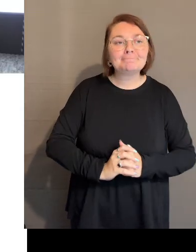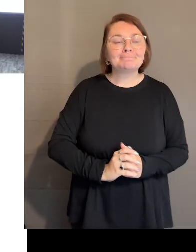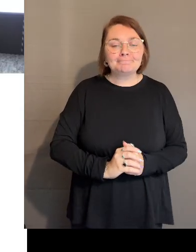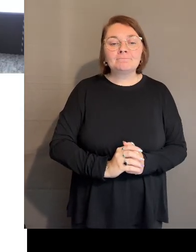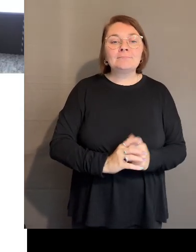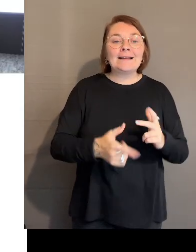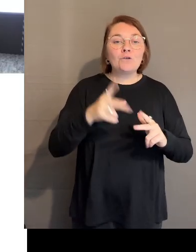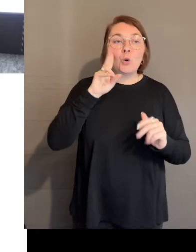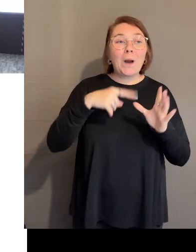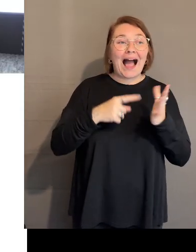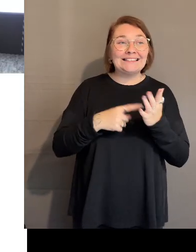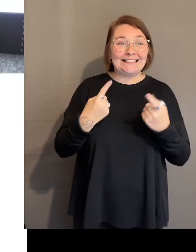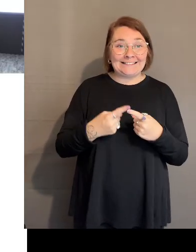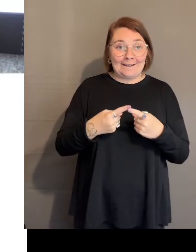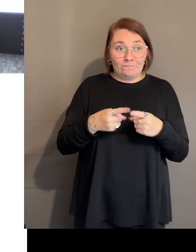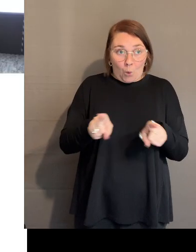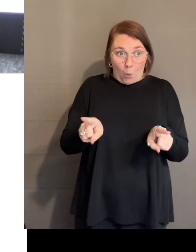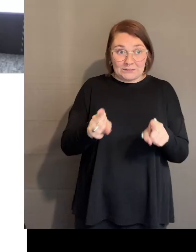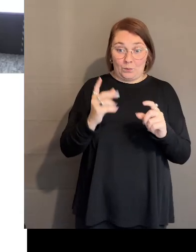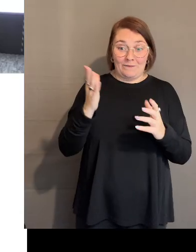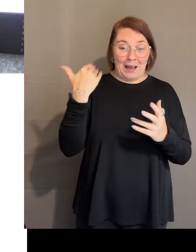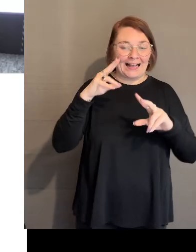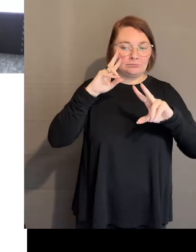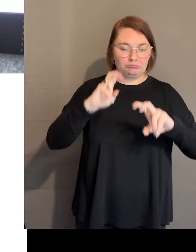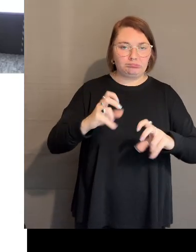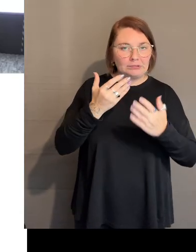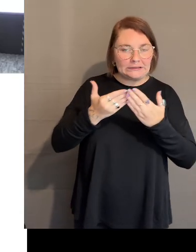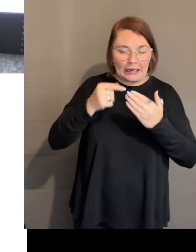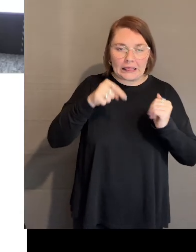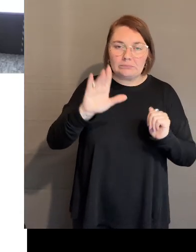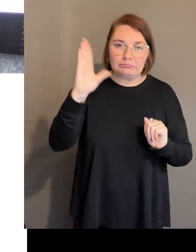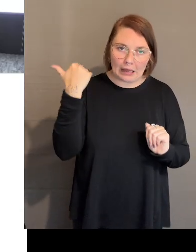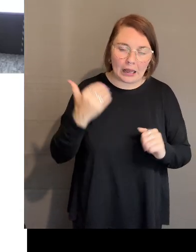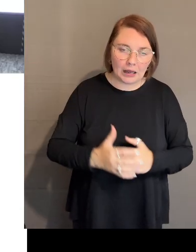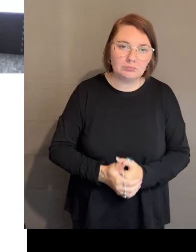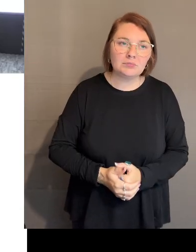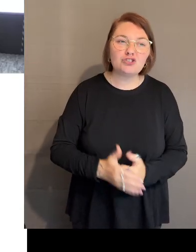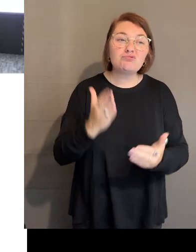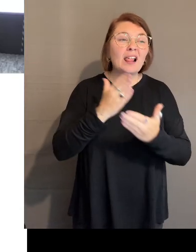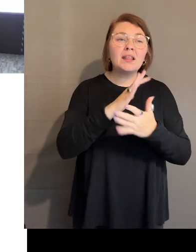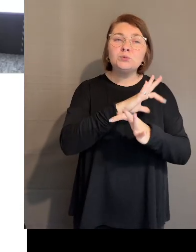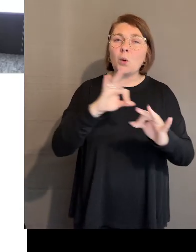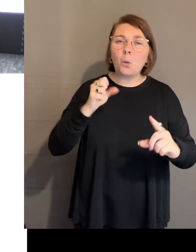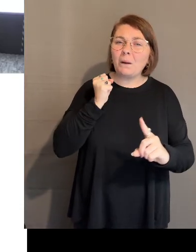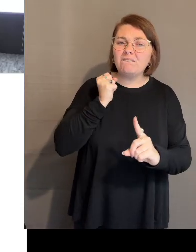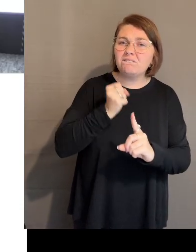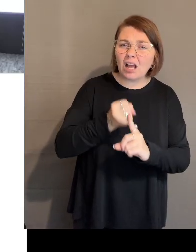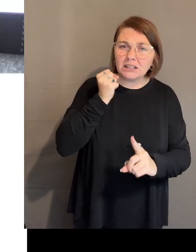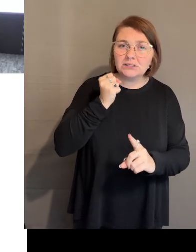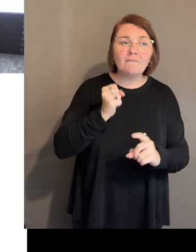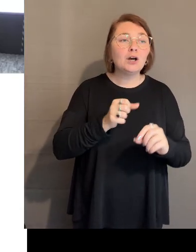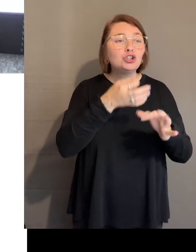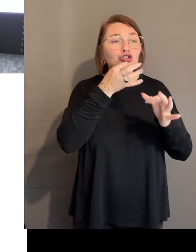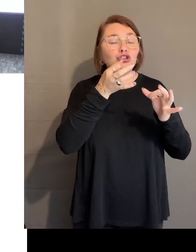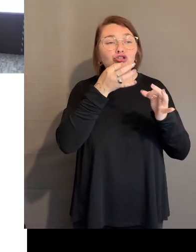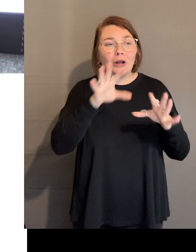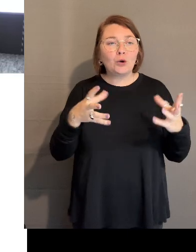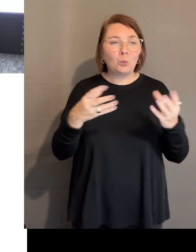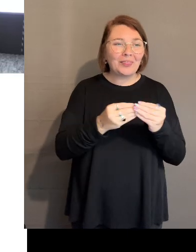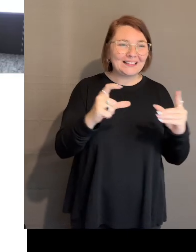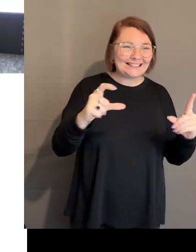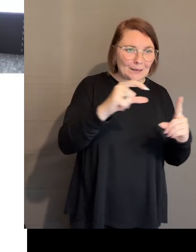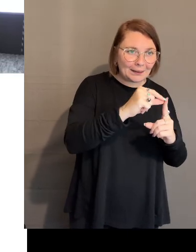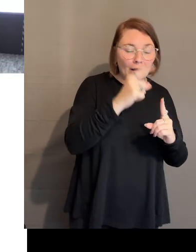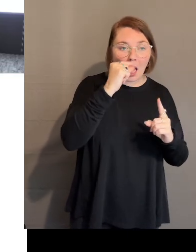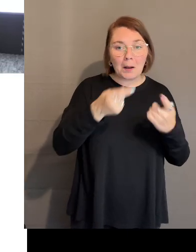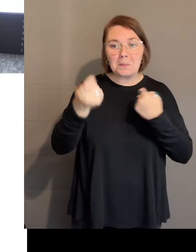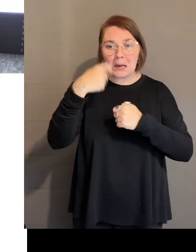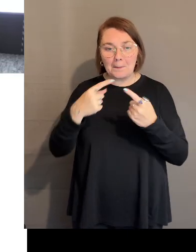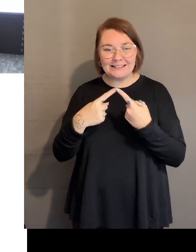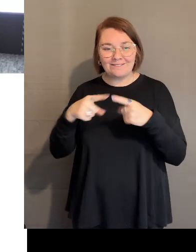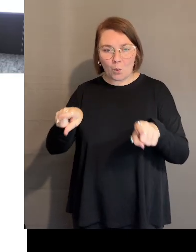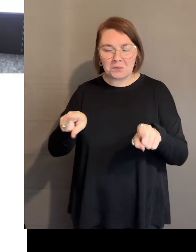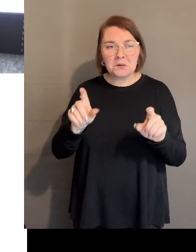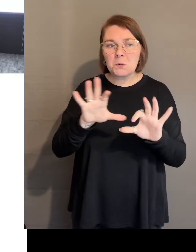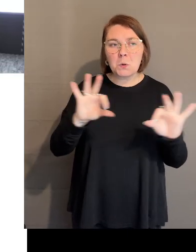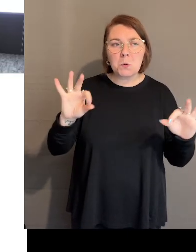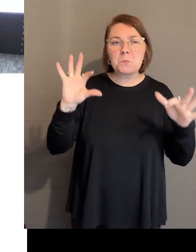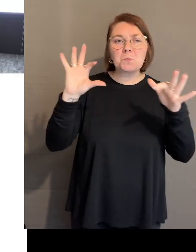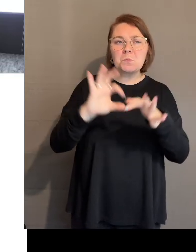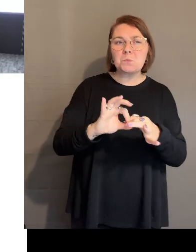So, if we look at divorce, and we've studied this before as well, there's… there's really no effect of having a child with cerebral palsy on the likelihood of the parents splitting up.